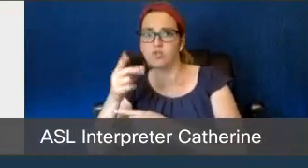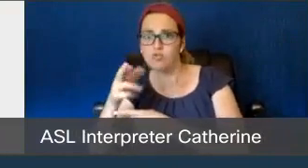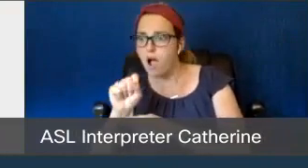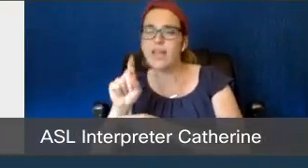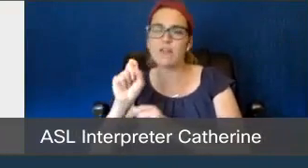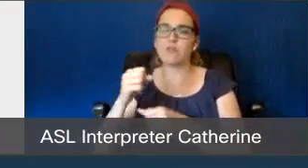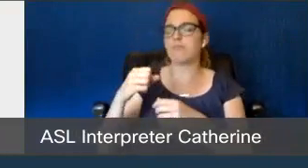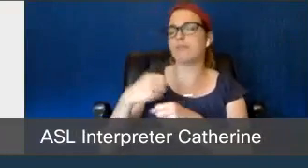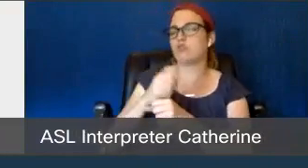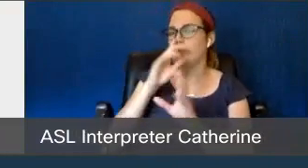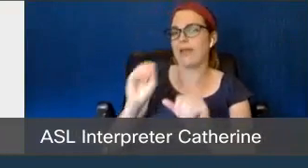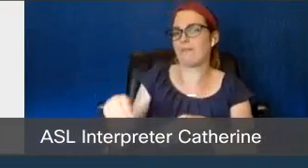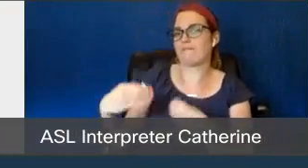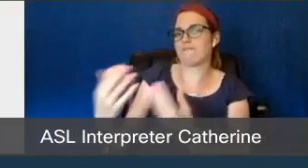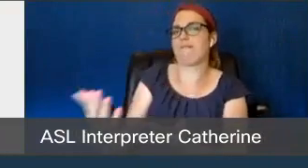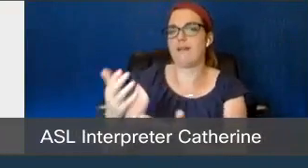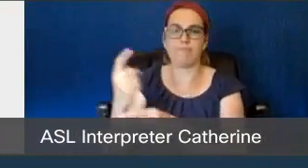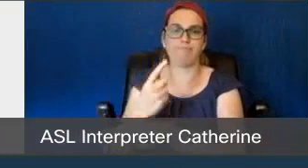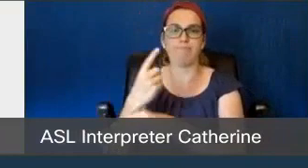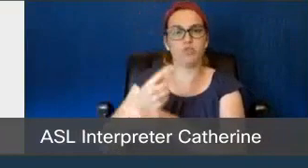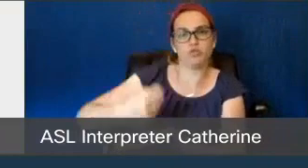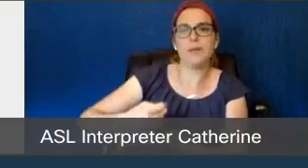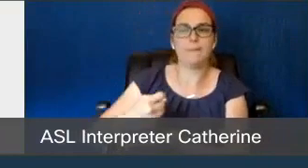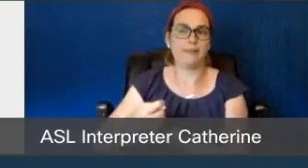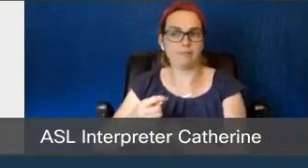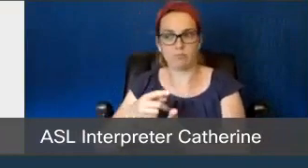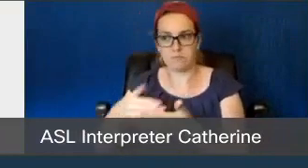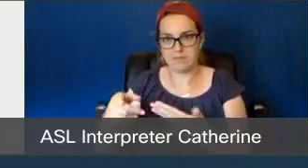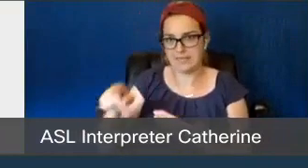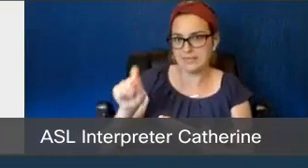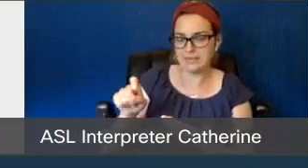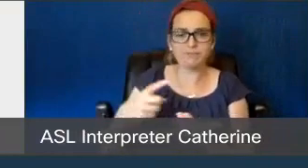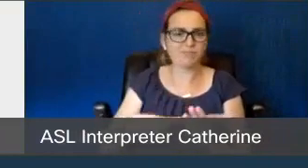So a lot of times you have to realize and talk to your prosecutors about you're gonna need